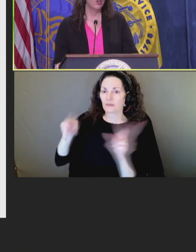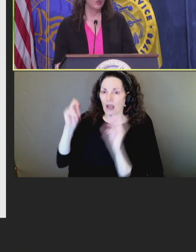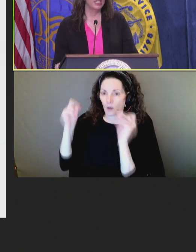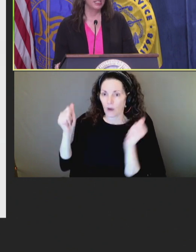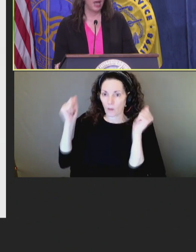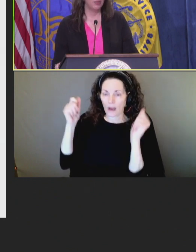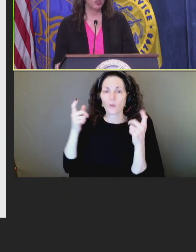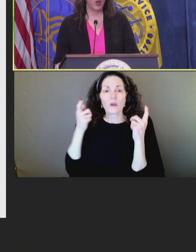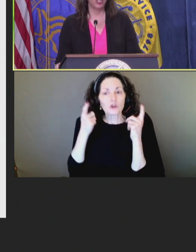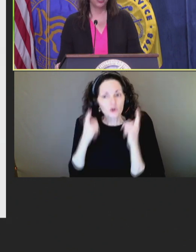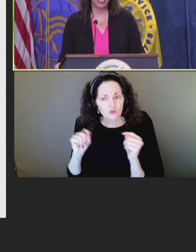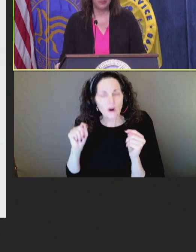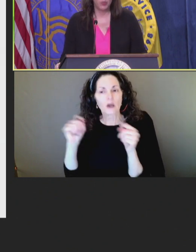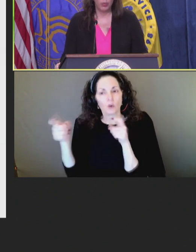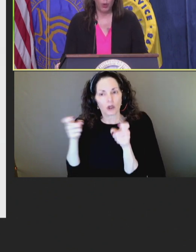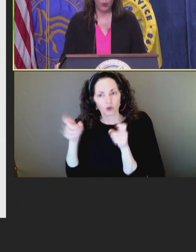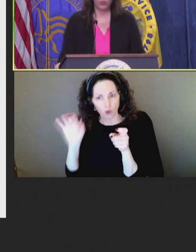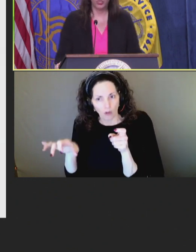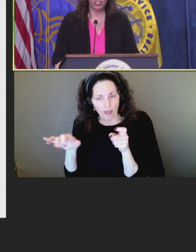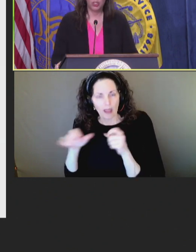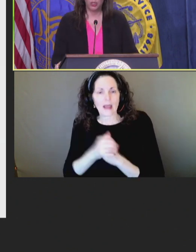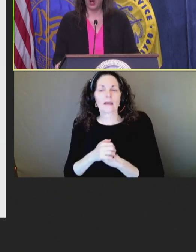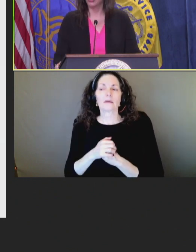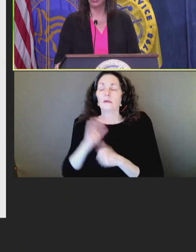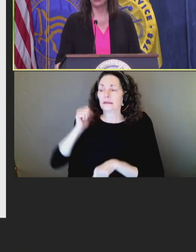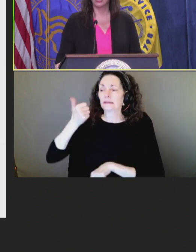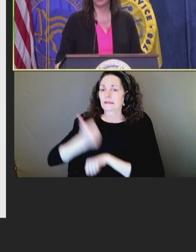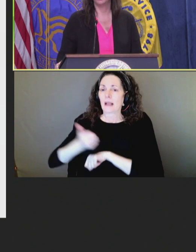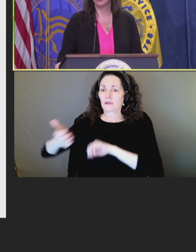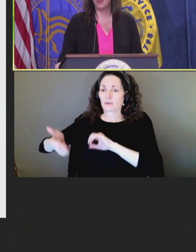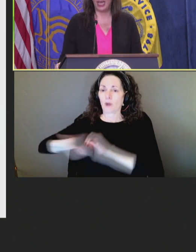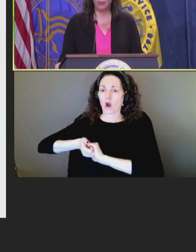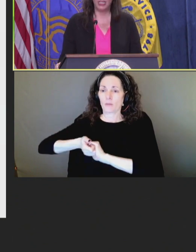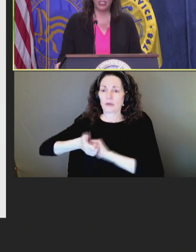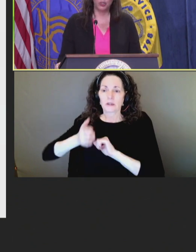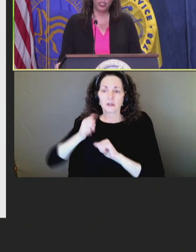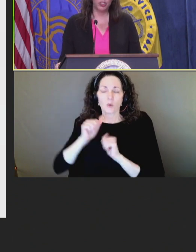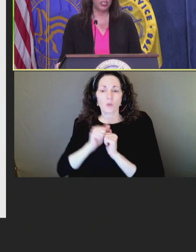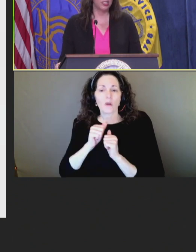We establish partnerships with both traditional partners, as you would expect, pediatricians,